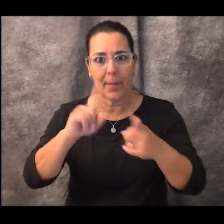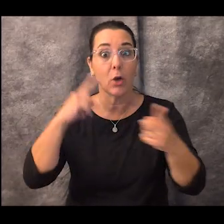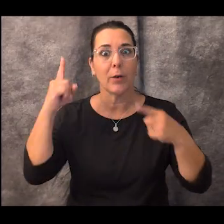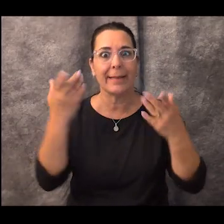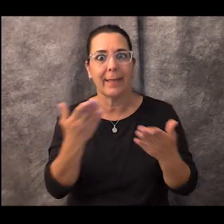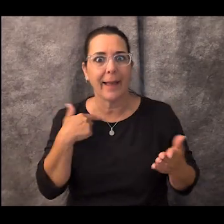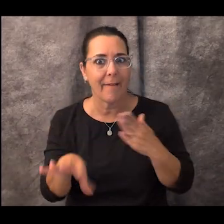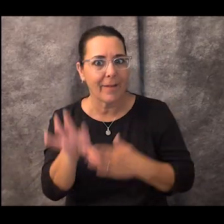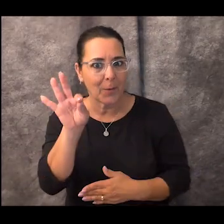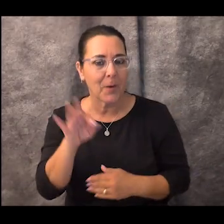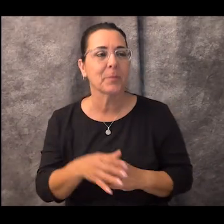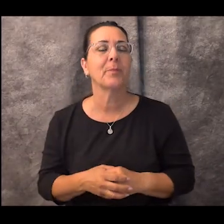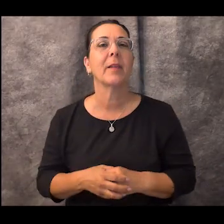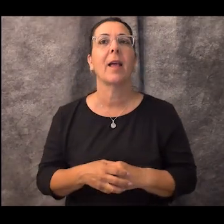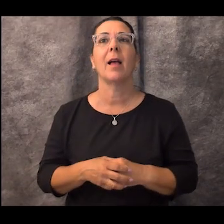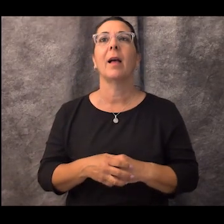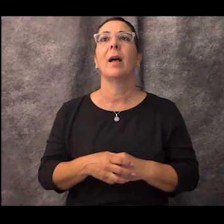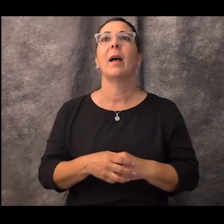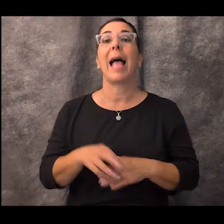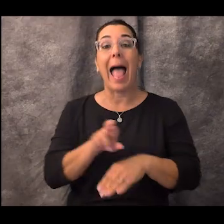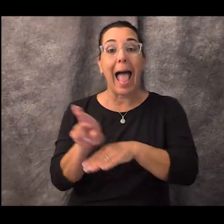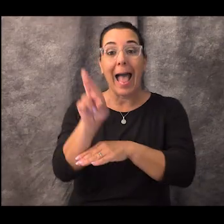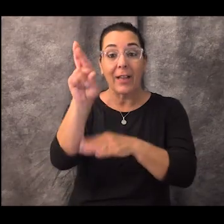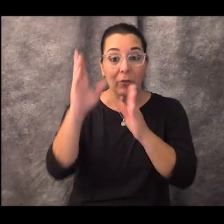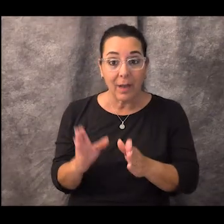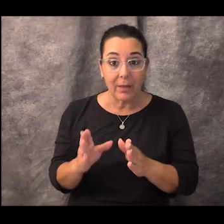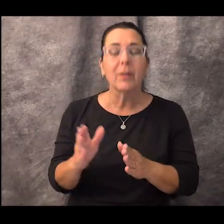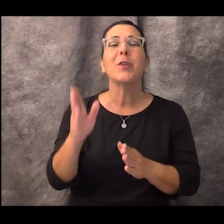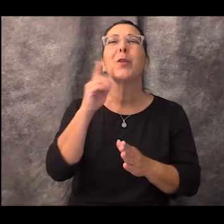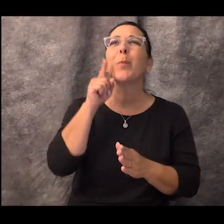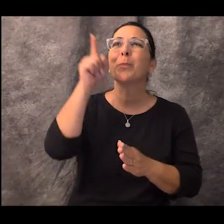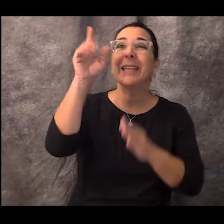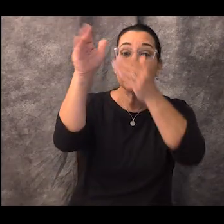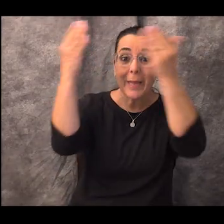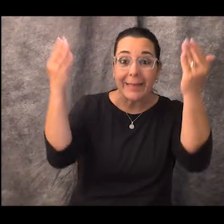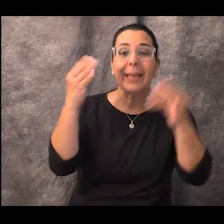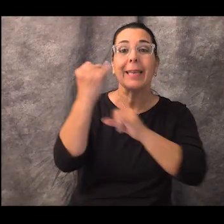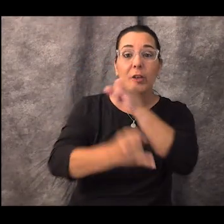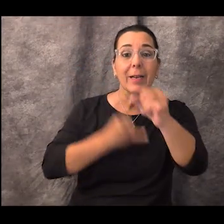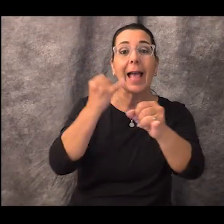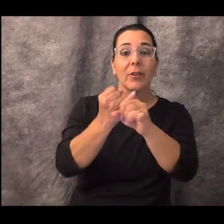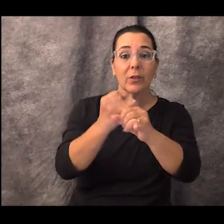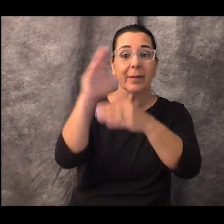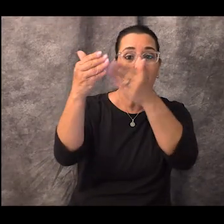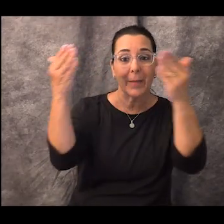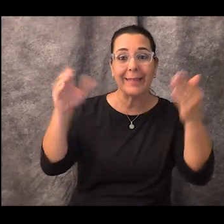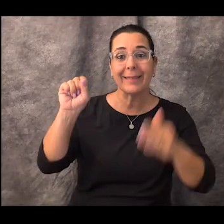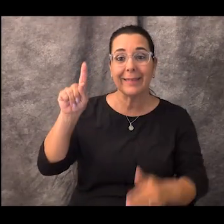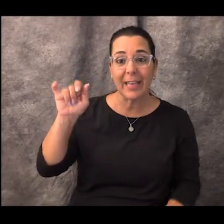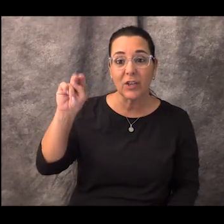I found out about. It was that, astronauts at the International Space Station are able to,